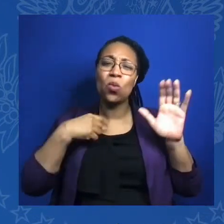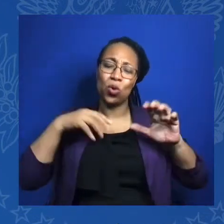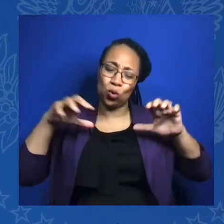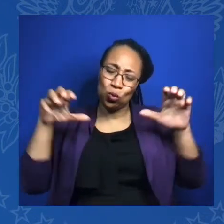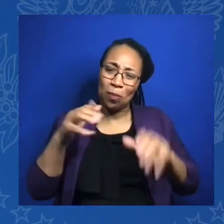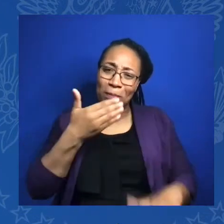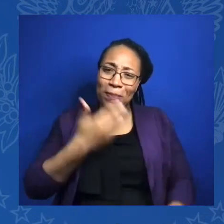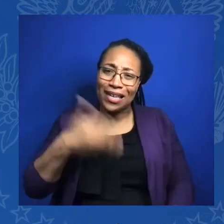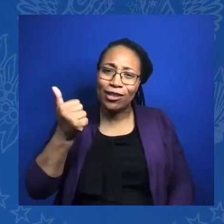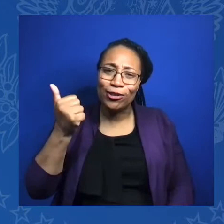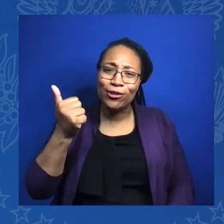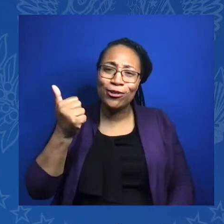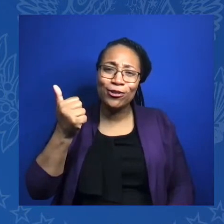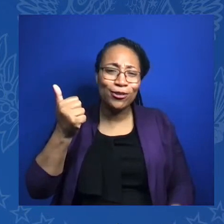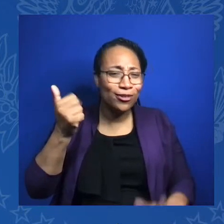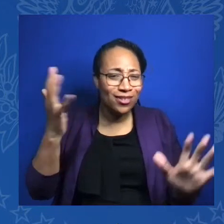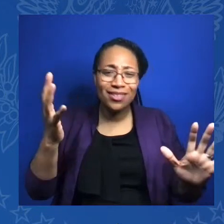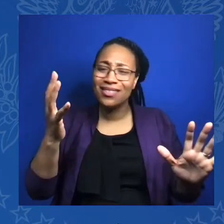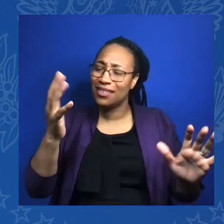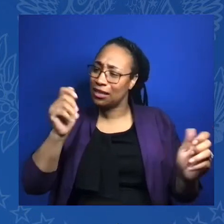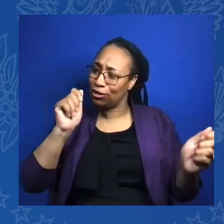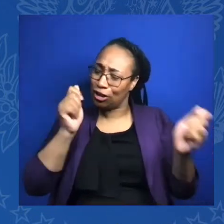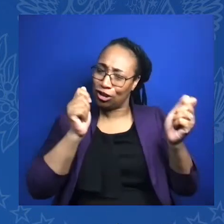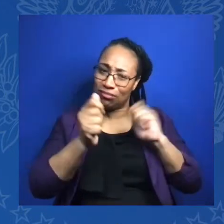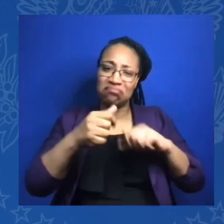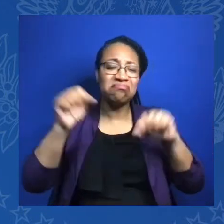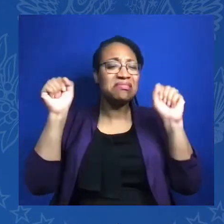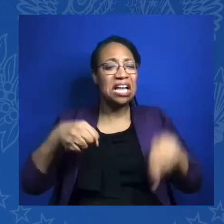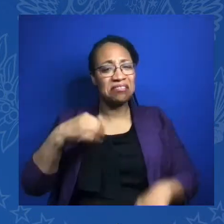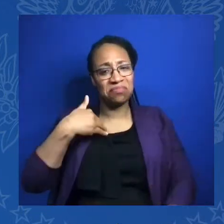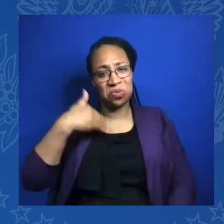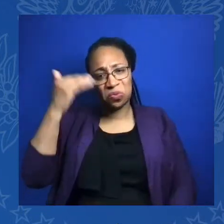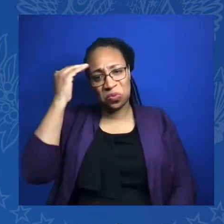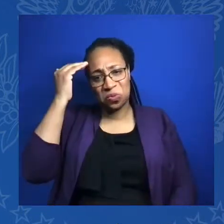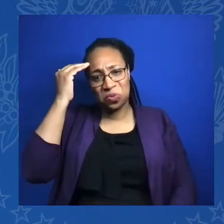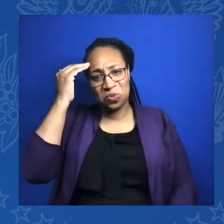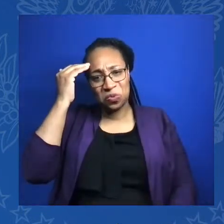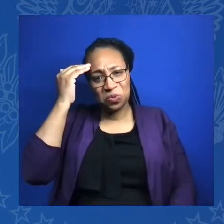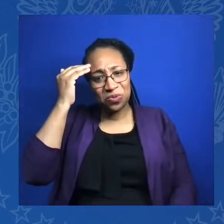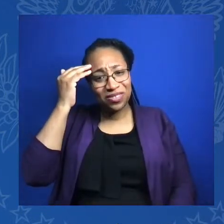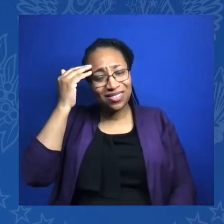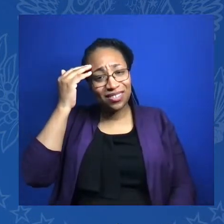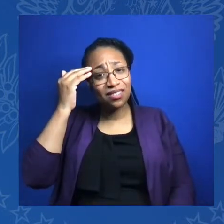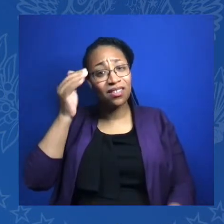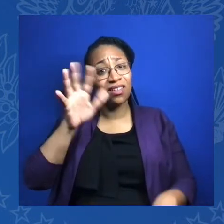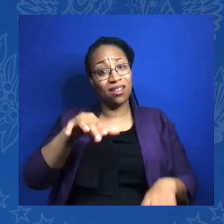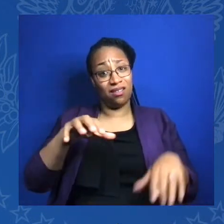Tonight, unlike last year, Brittney Griner is here with her wife Cherelle.